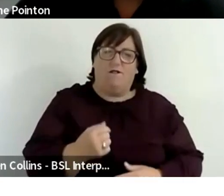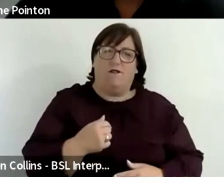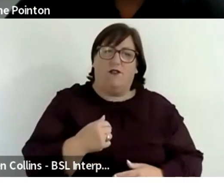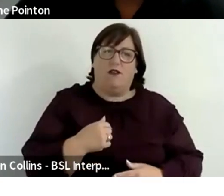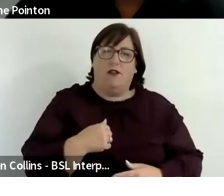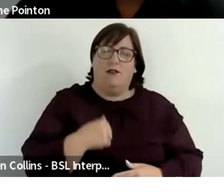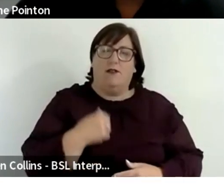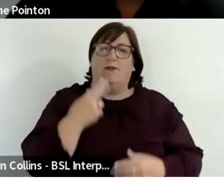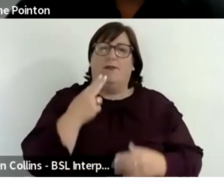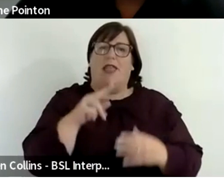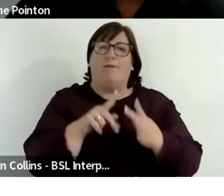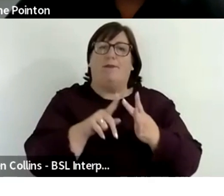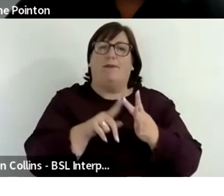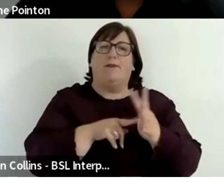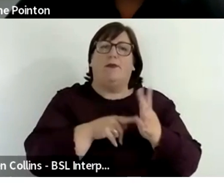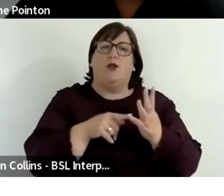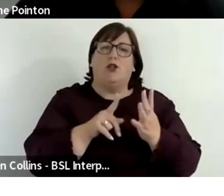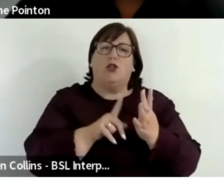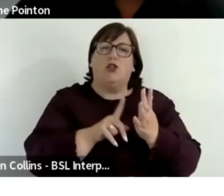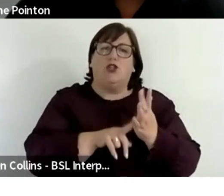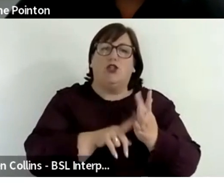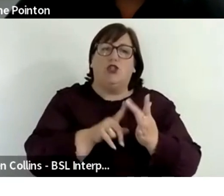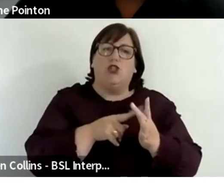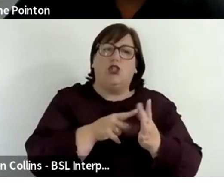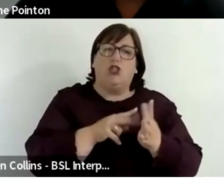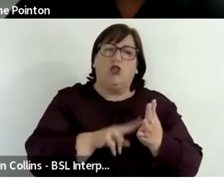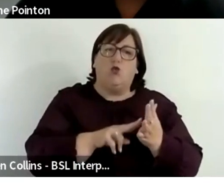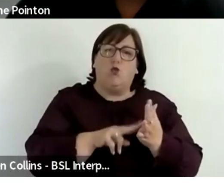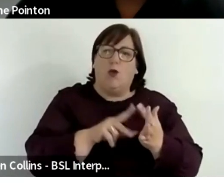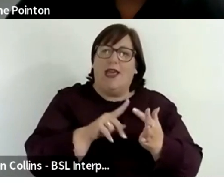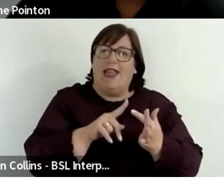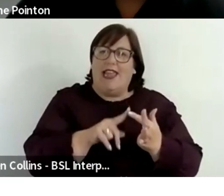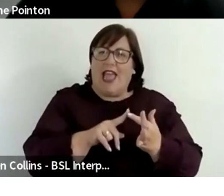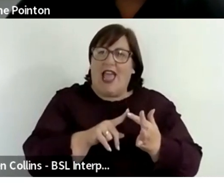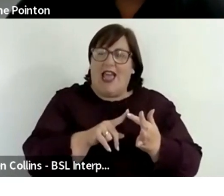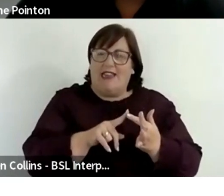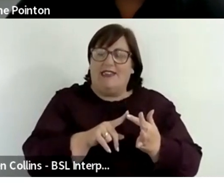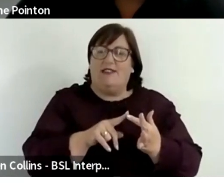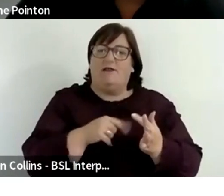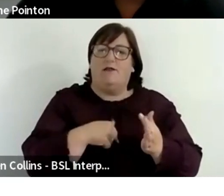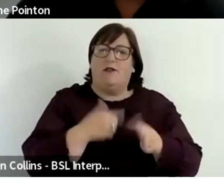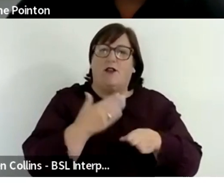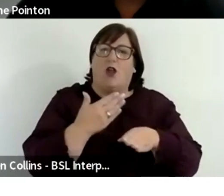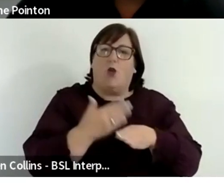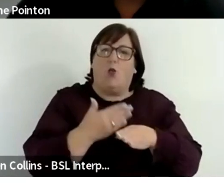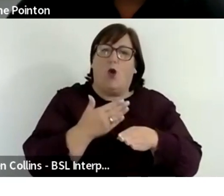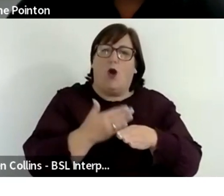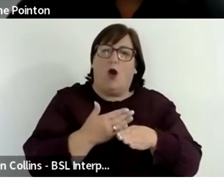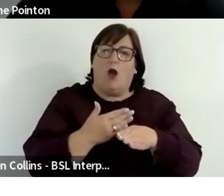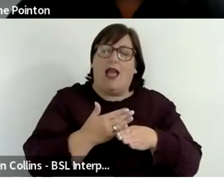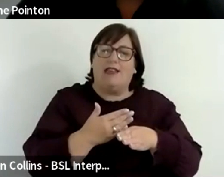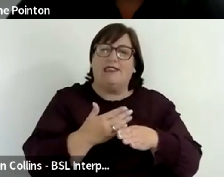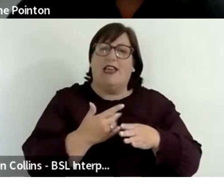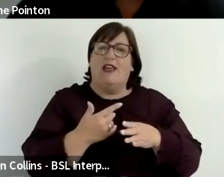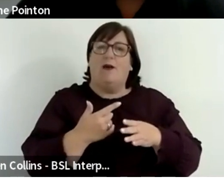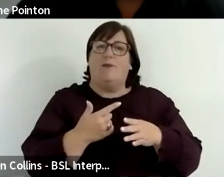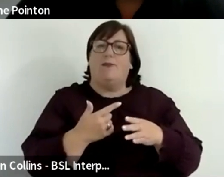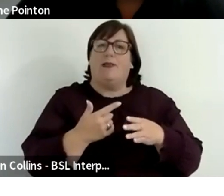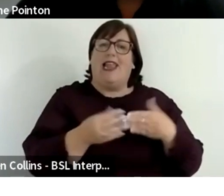I'm Julianne Pointon, I work in the London property department as a lead utility land manager what does that mean?